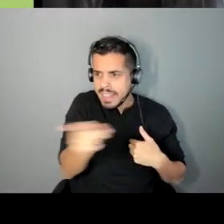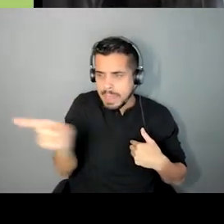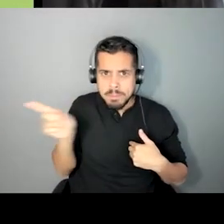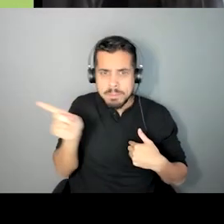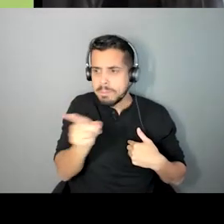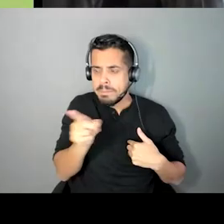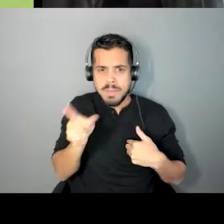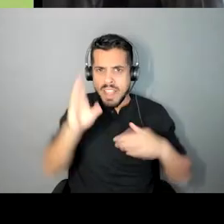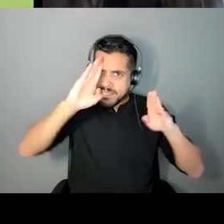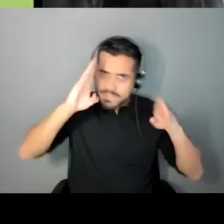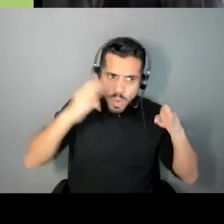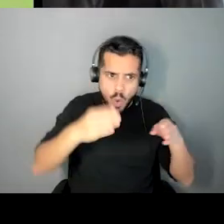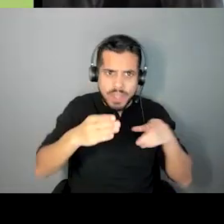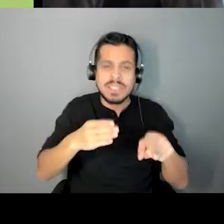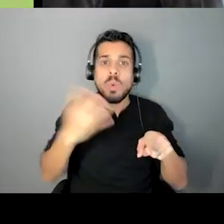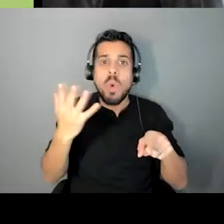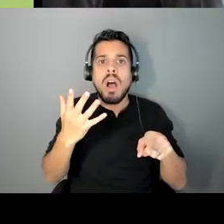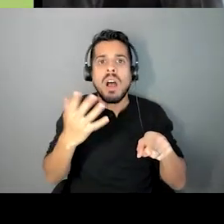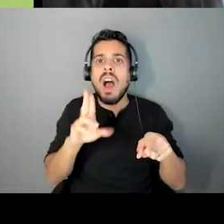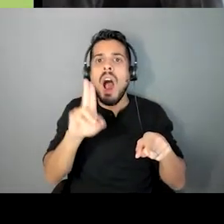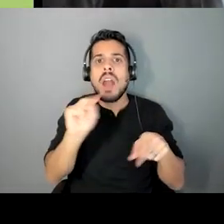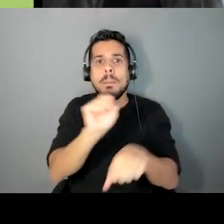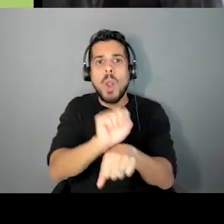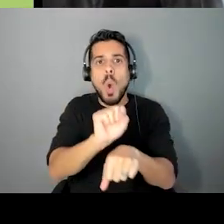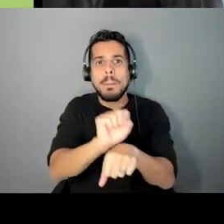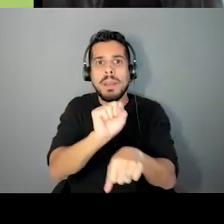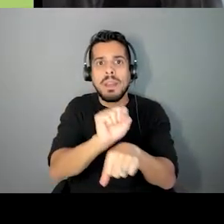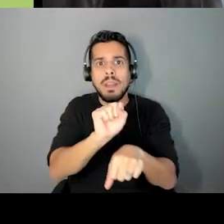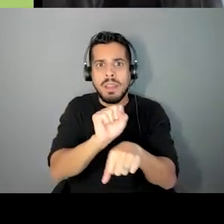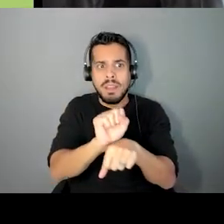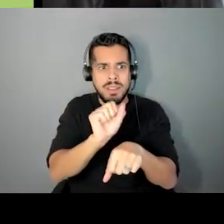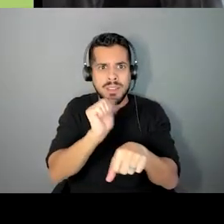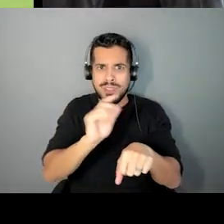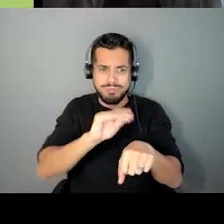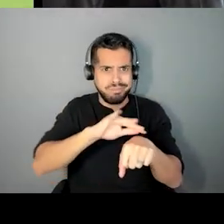uh... the unemployment or underemployment epidemic for the broader disability community.